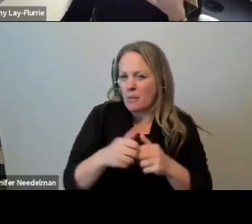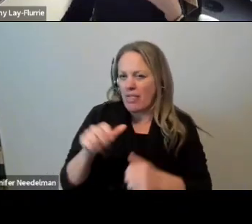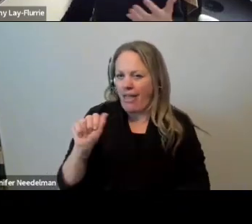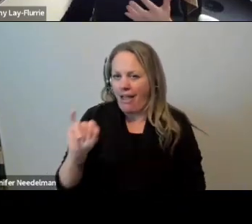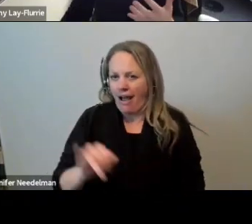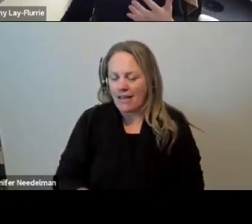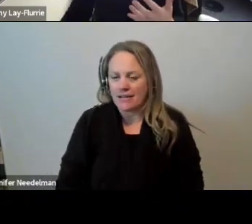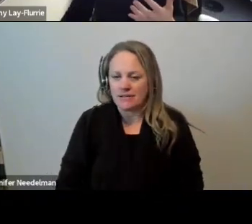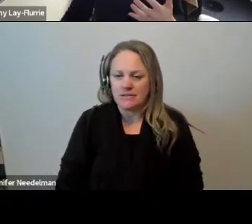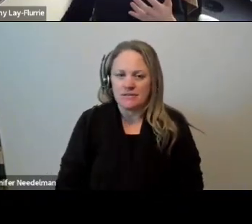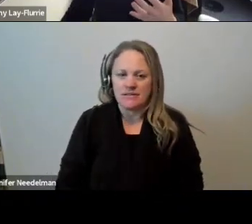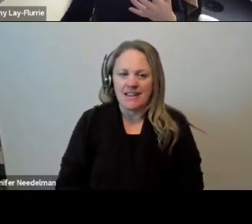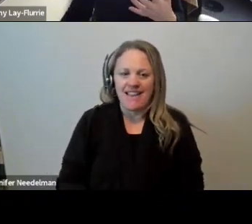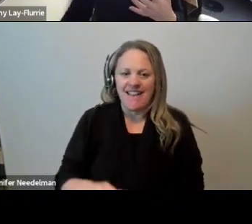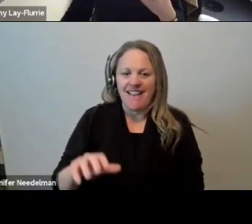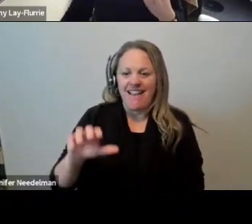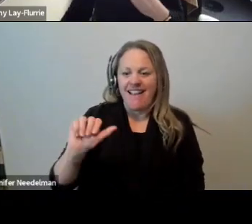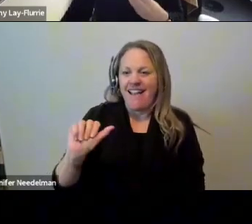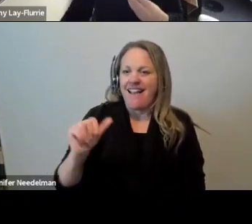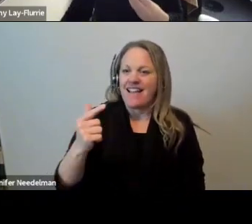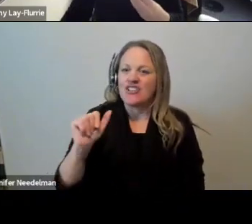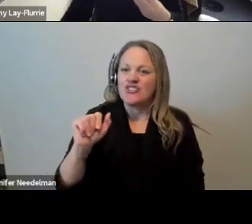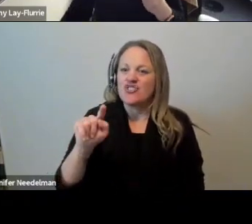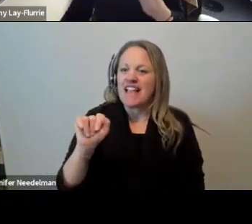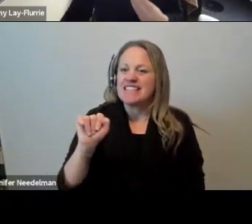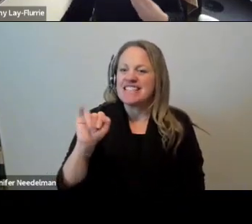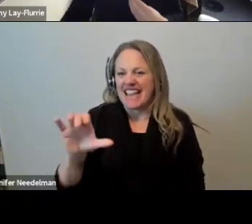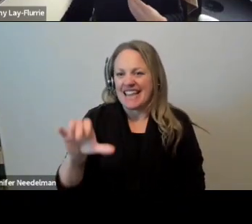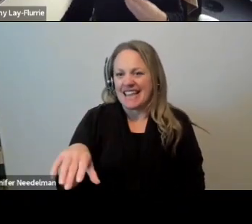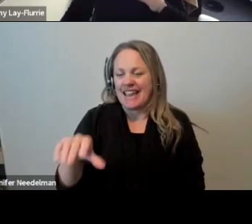Agentic AI is the chapter we're in right now